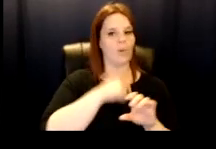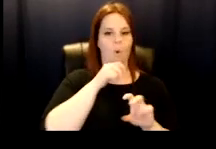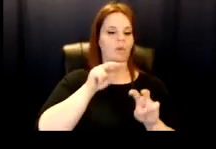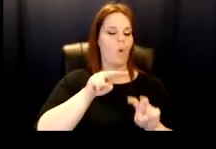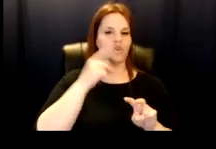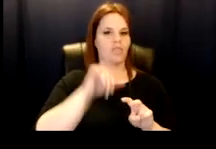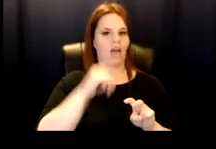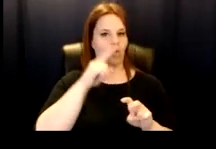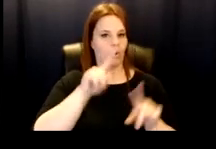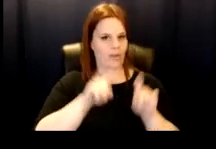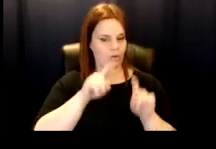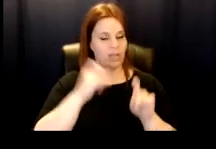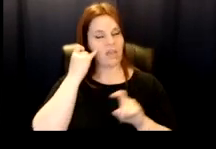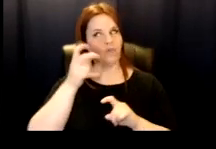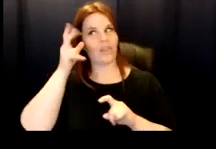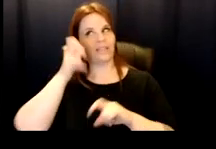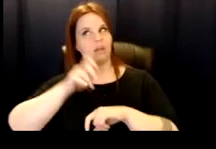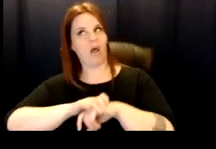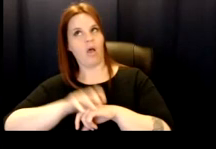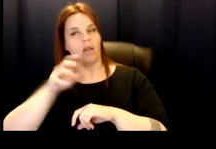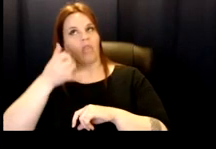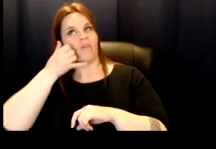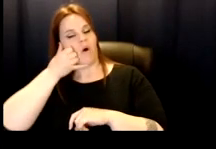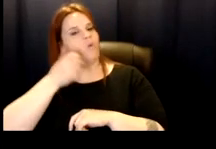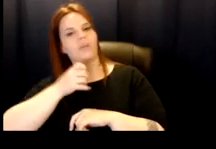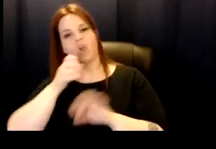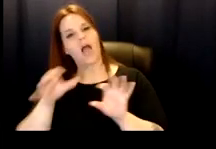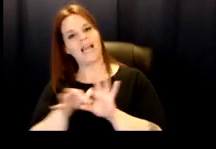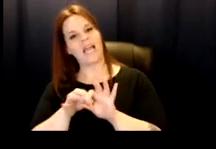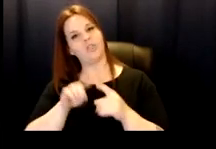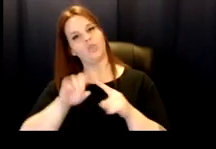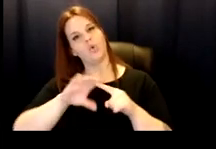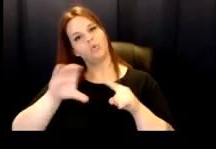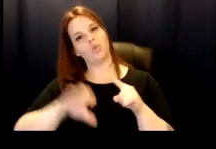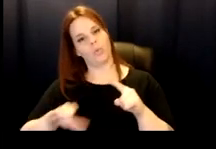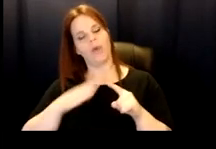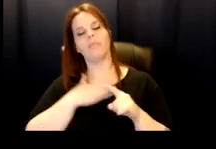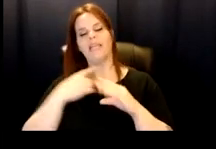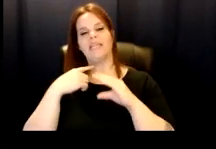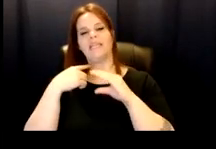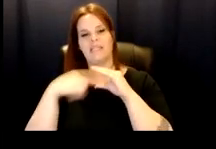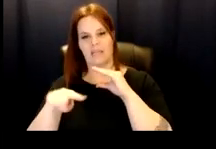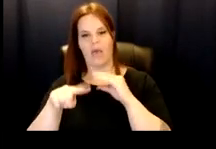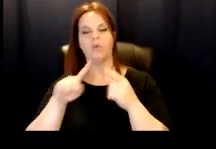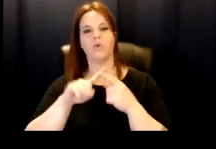listening on the phone, not connected to the webinar platform, E mail your questions to